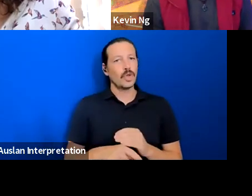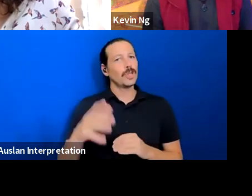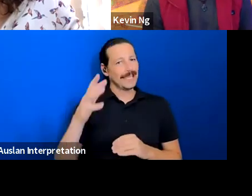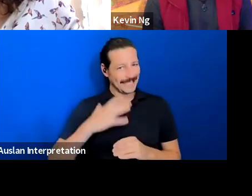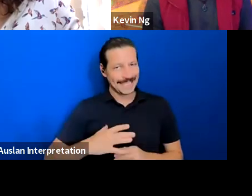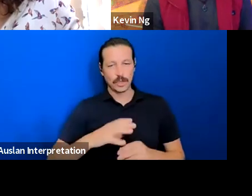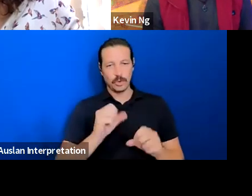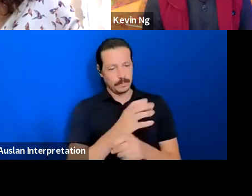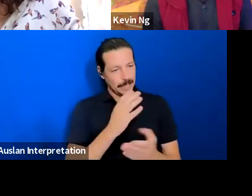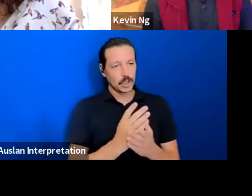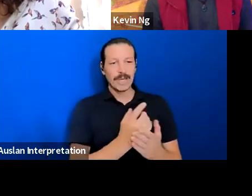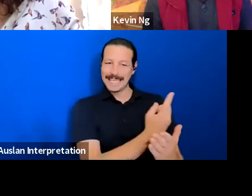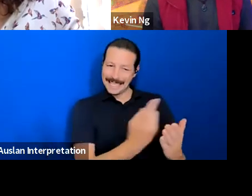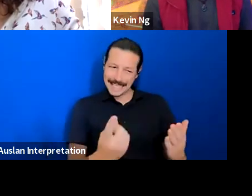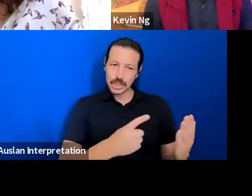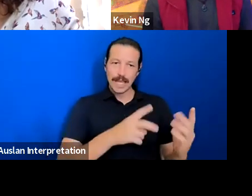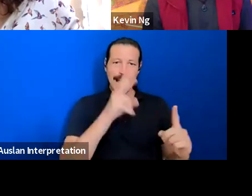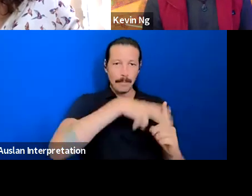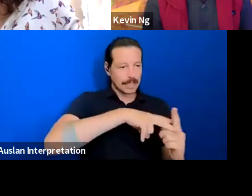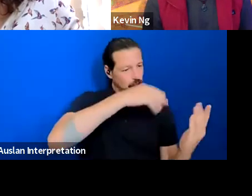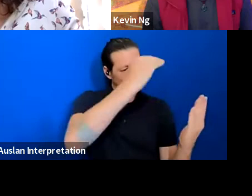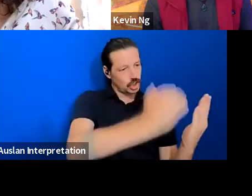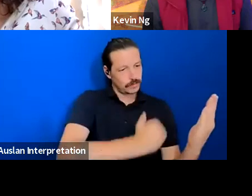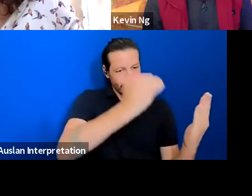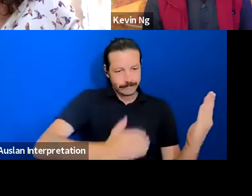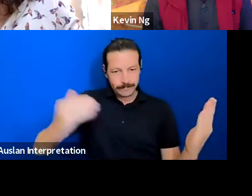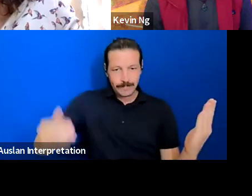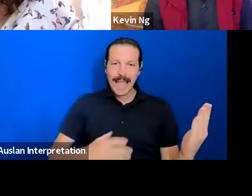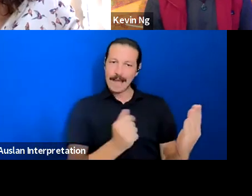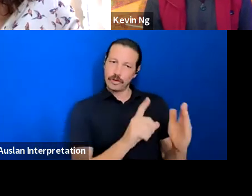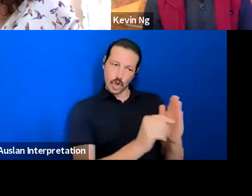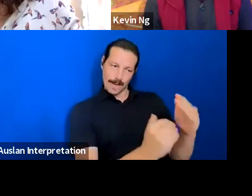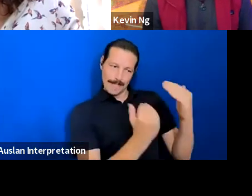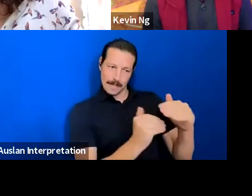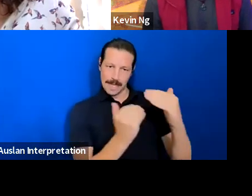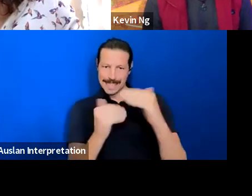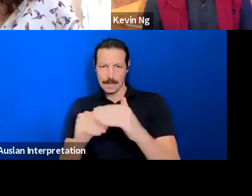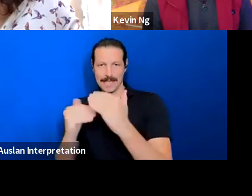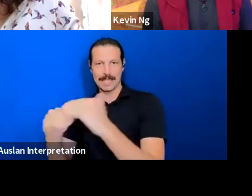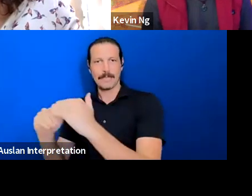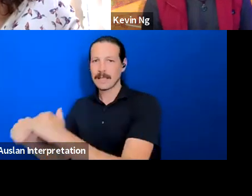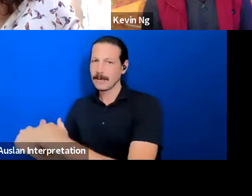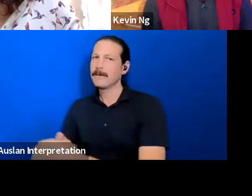there's not a lot. But I would often start off with a first intro duck ry glance across